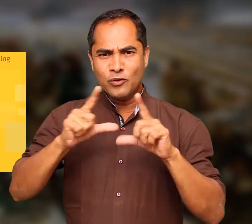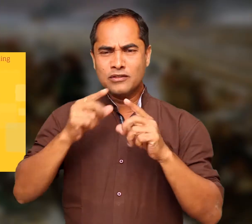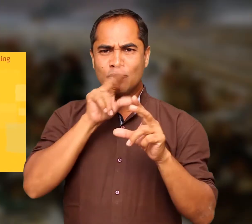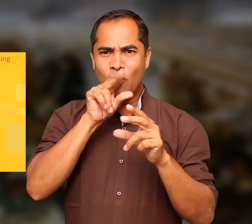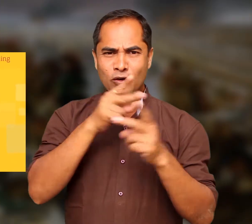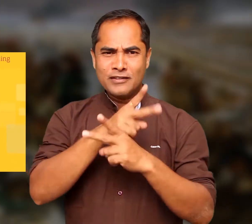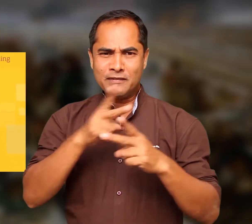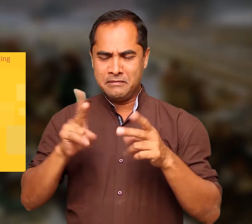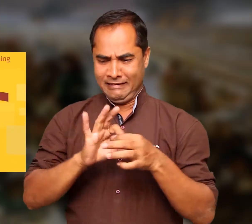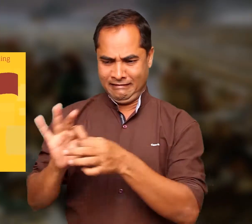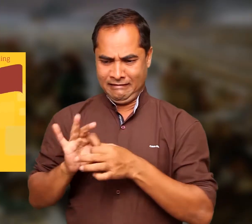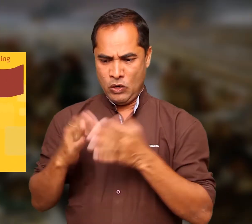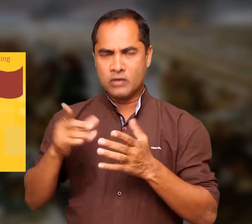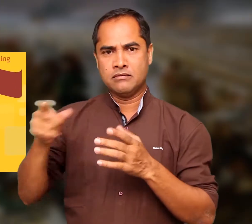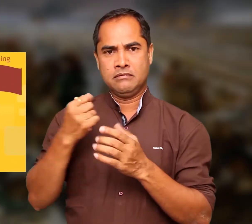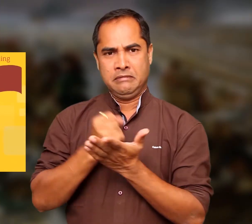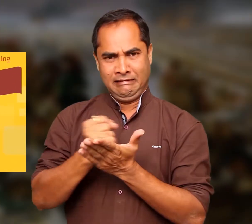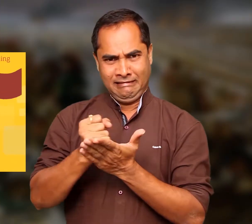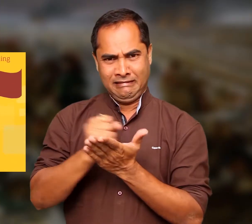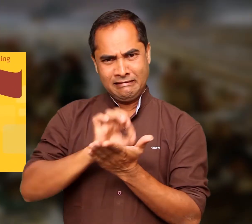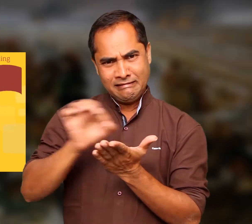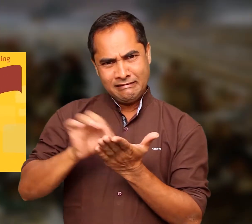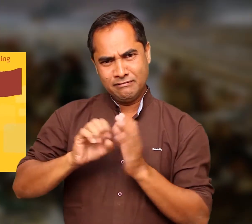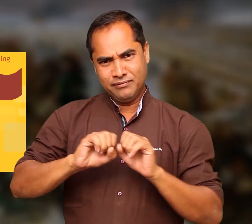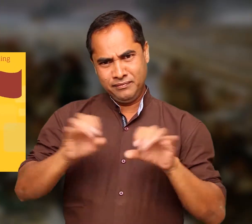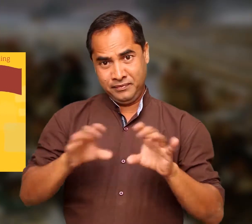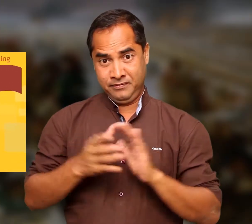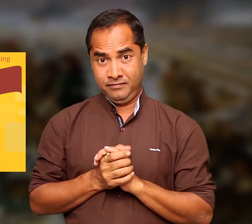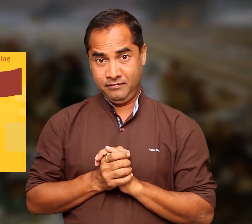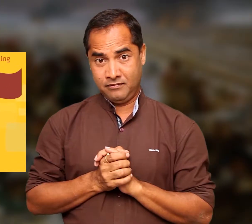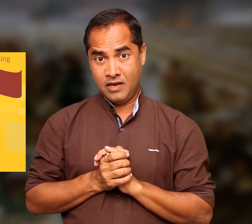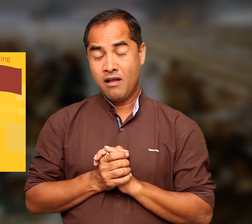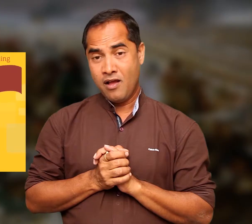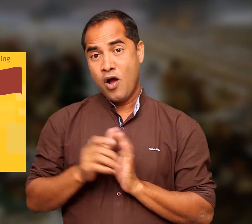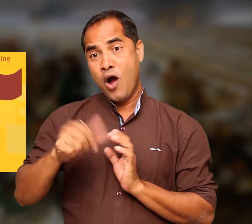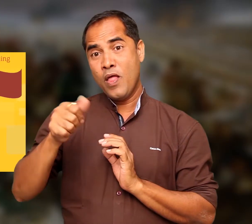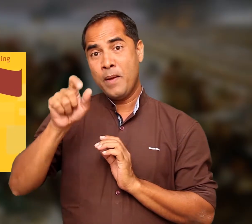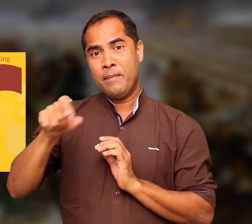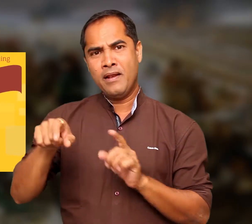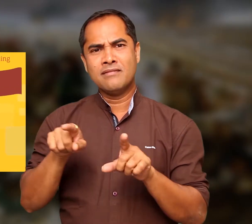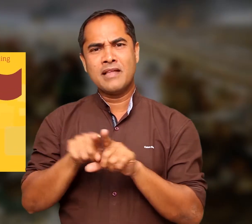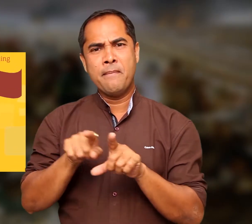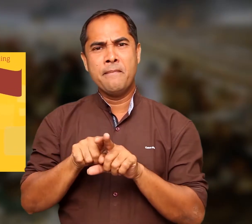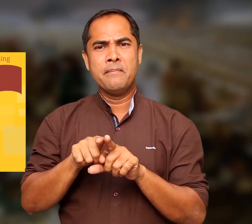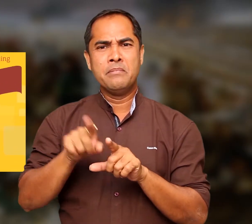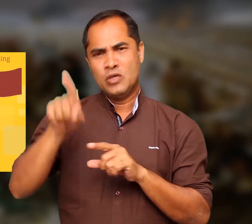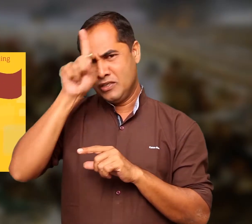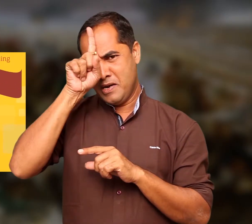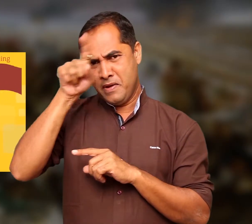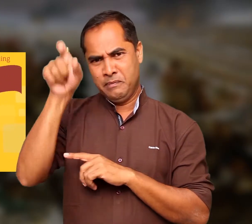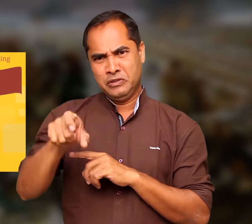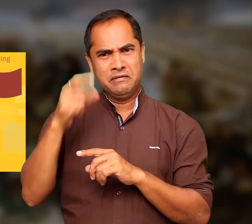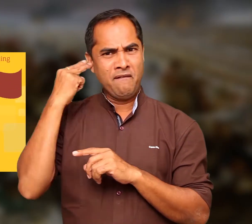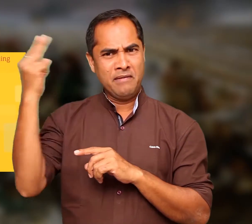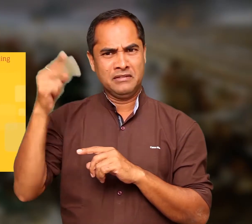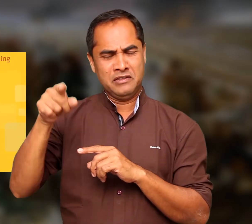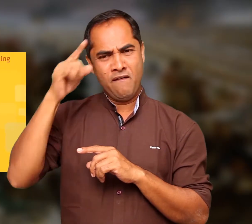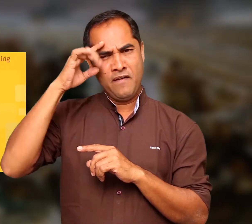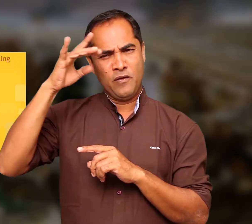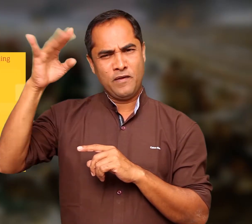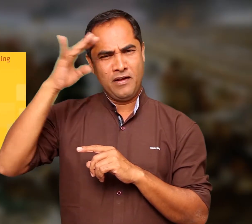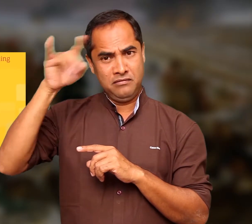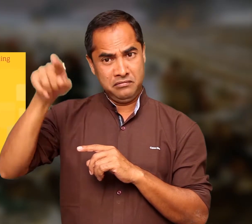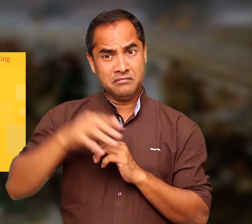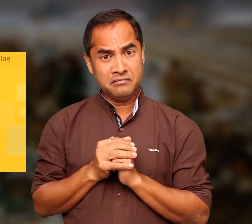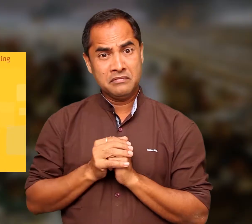of forming the nation. Other Romantics like the German philosopher, Herder